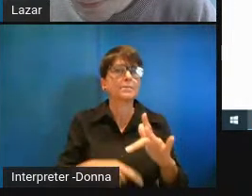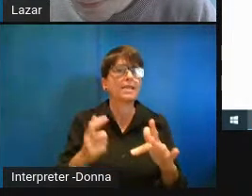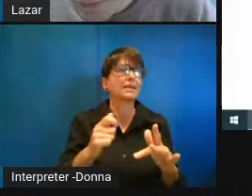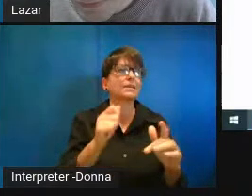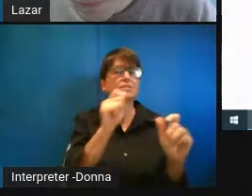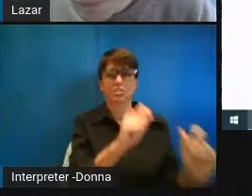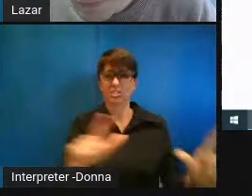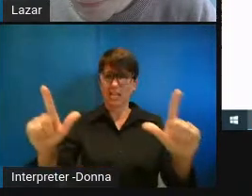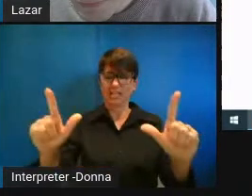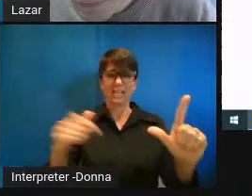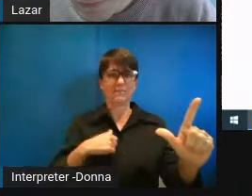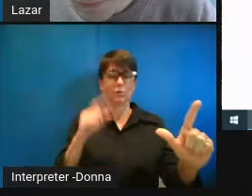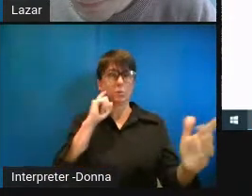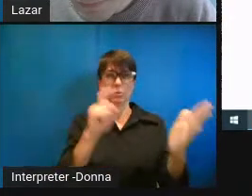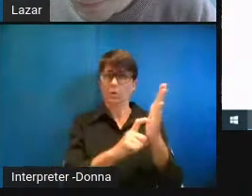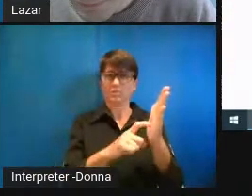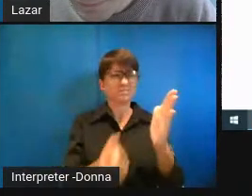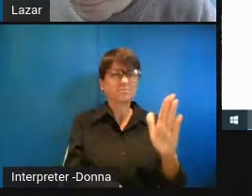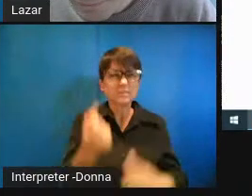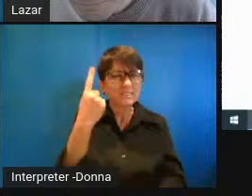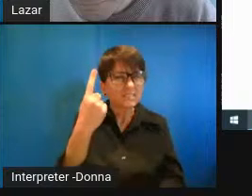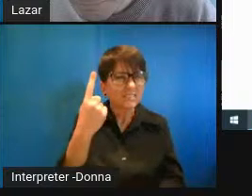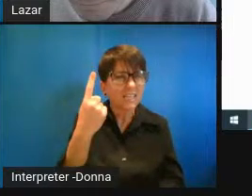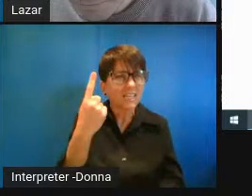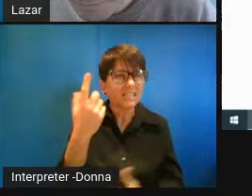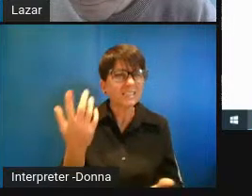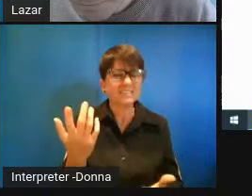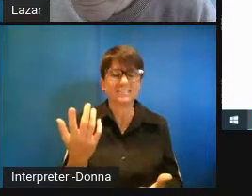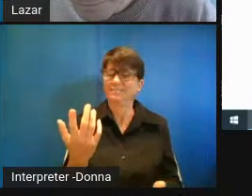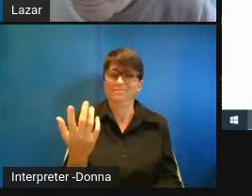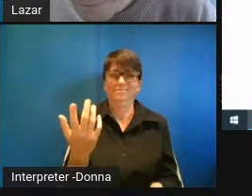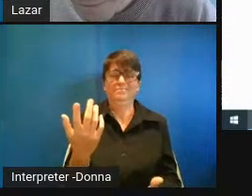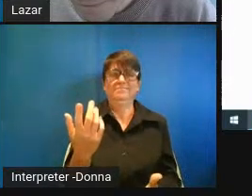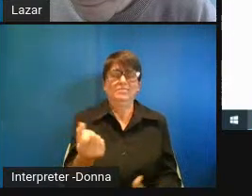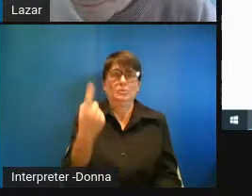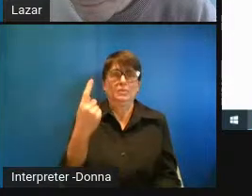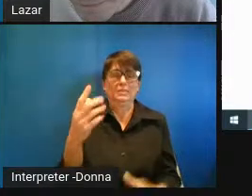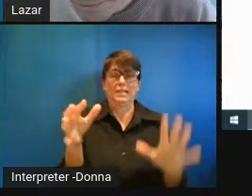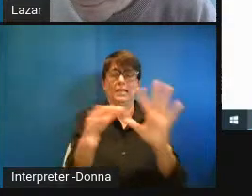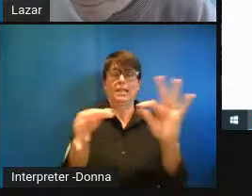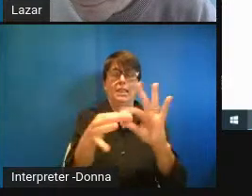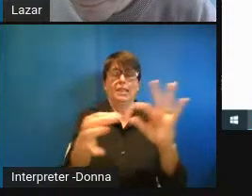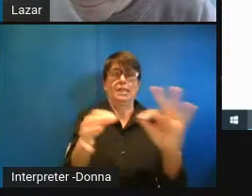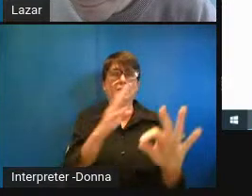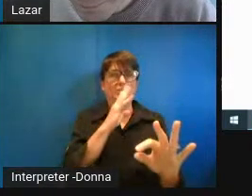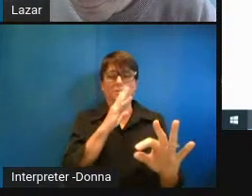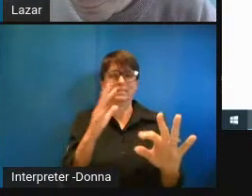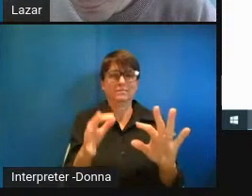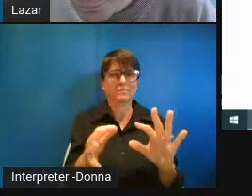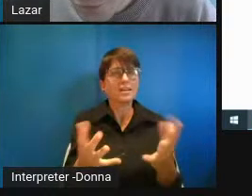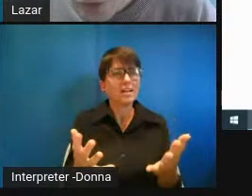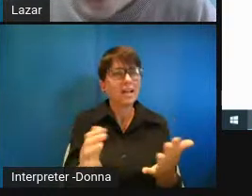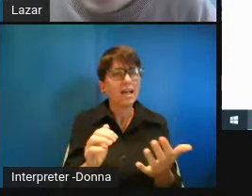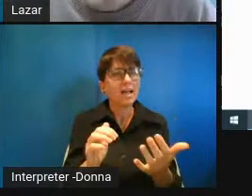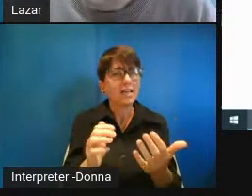Picca Neri: I am curious to know from you laws are, can you skip? When you realize there is a Sligo not making sense,